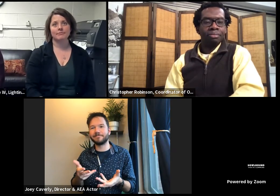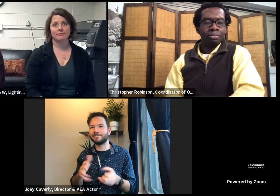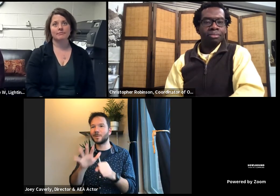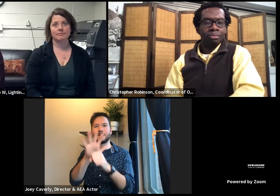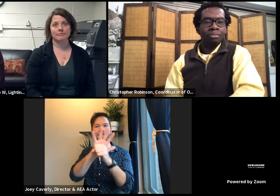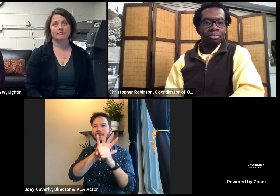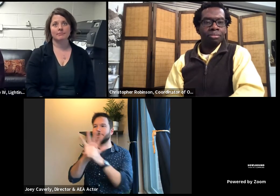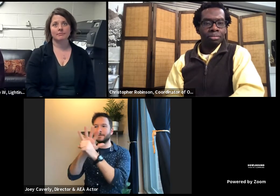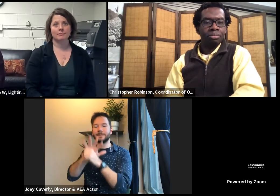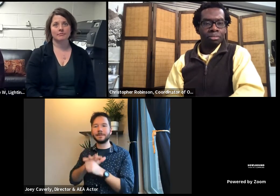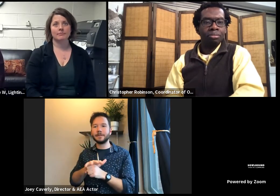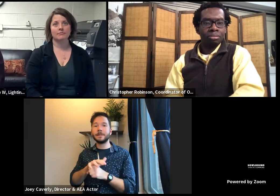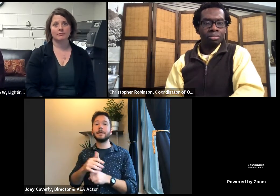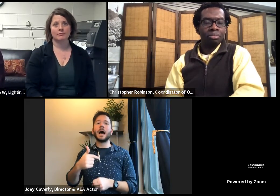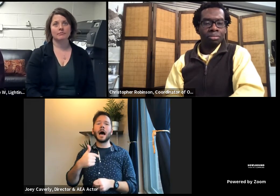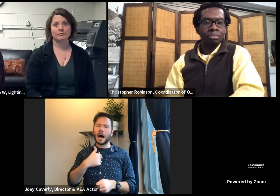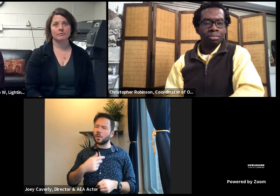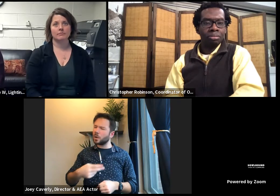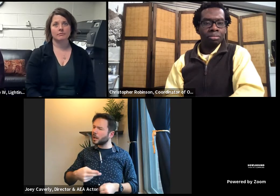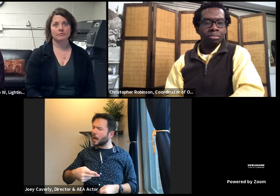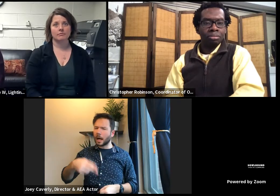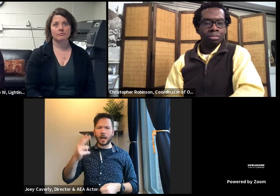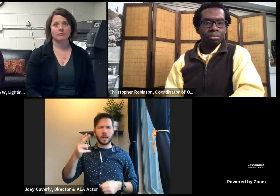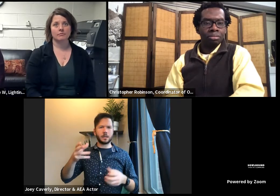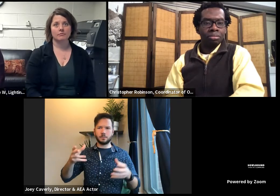those hearing advocates even more in those regions.